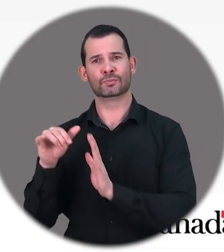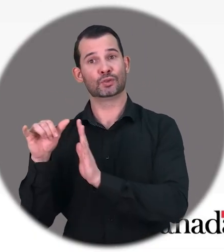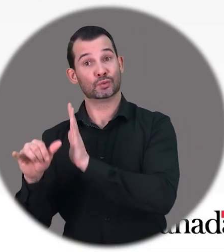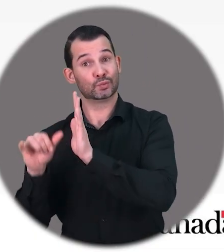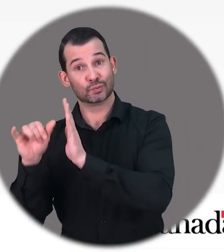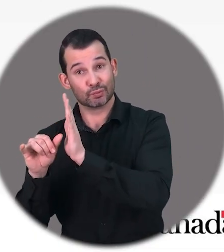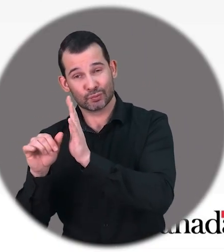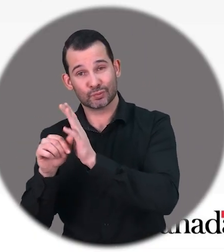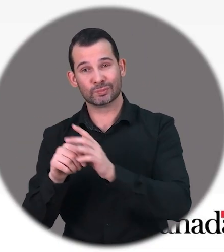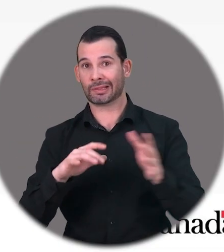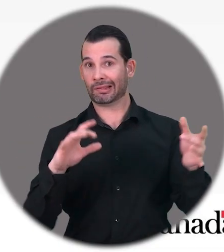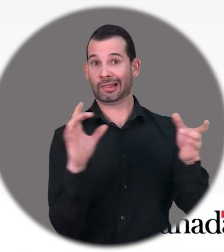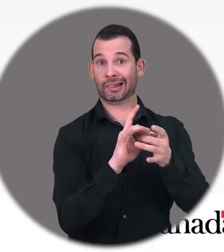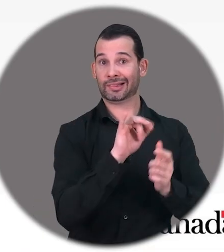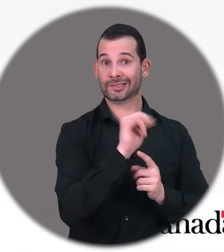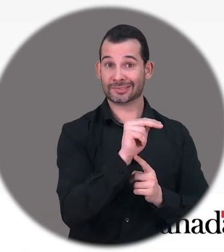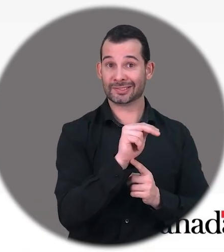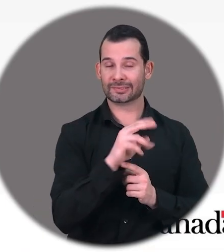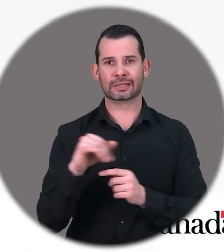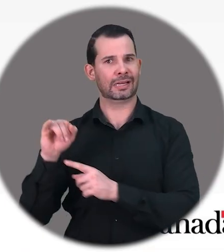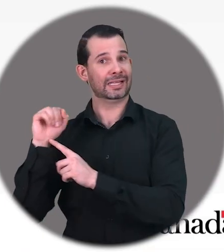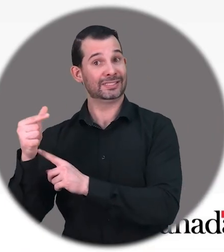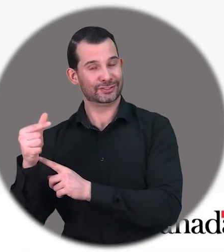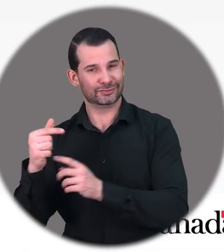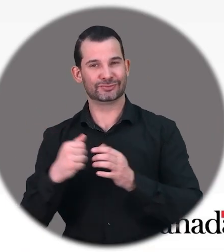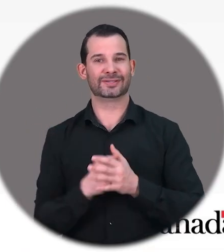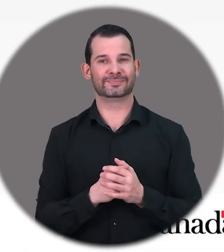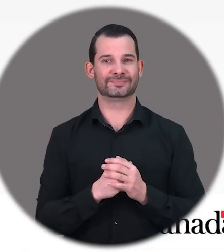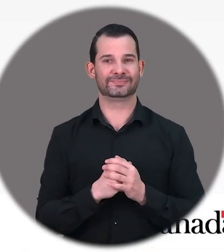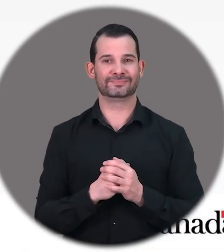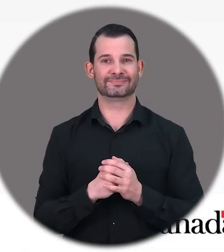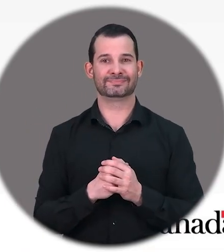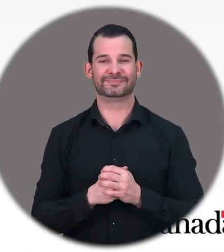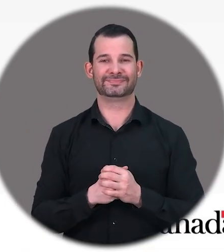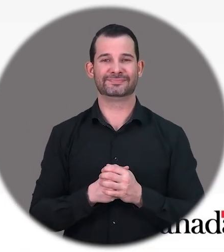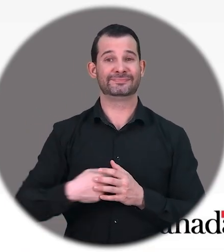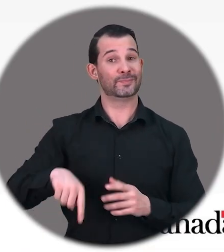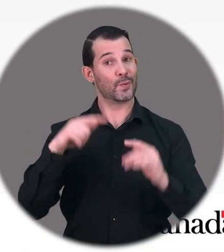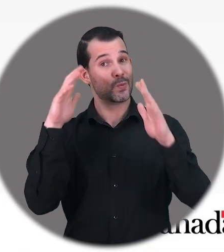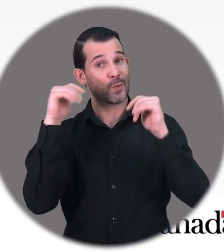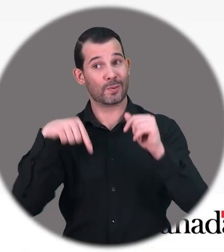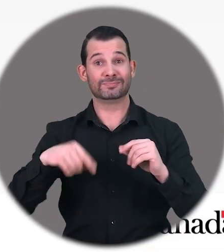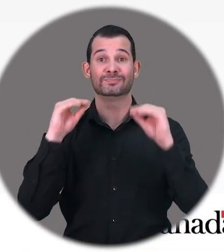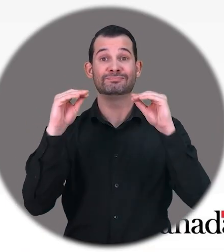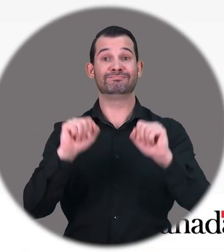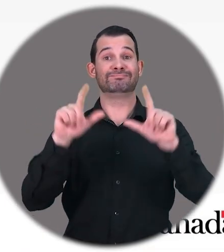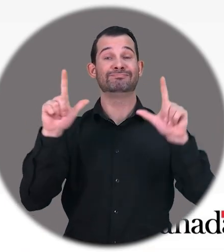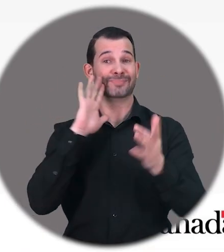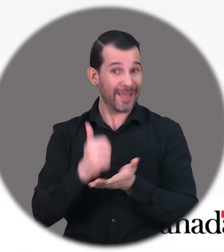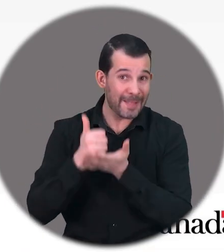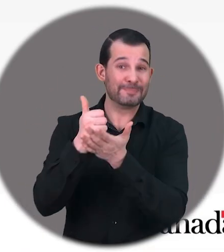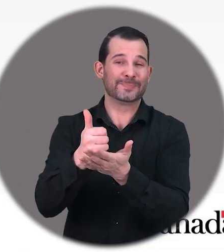YouTube, LinkedIn, and Instagram. We hope this webinar was helpful!